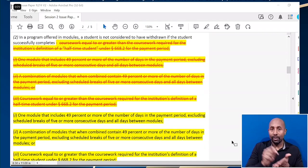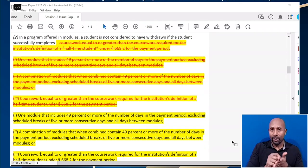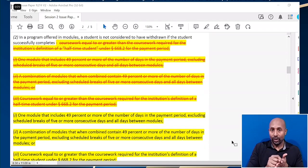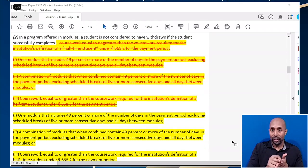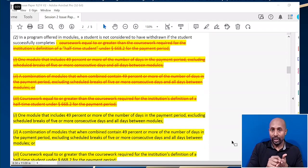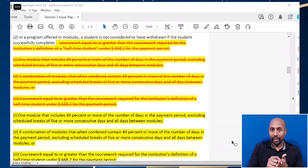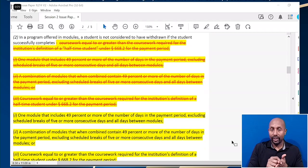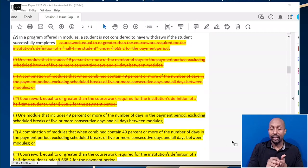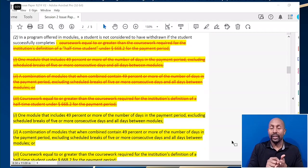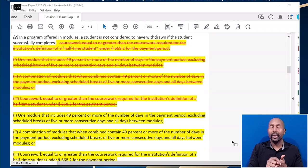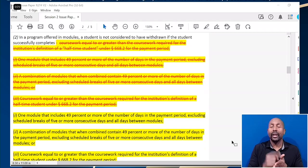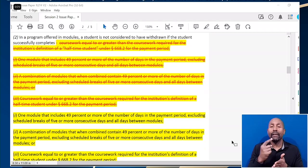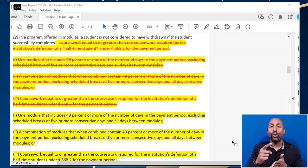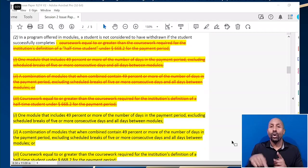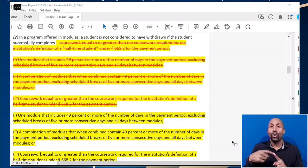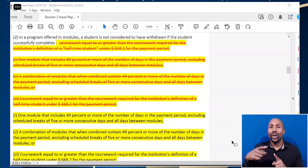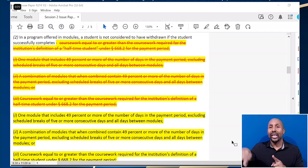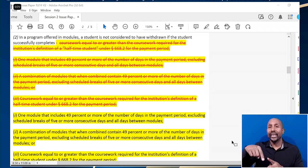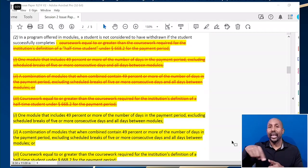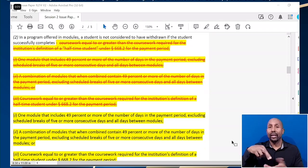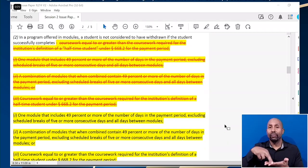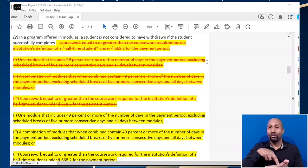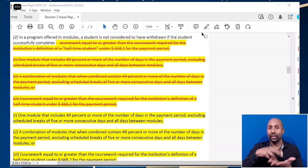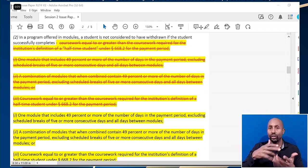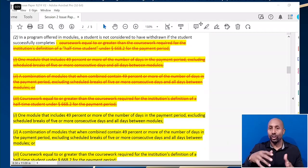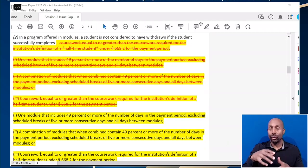And I will pause there for a comment from the committee.